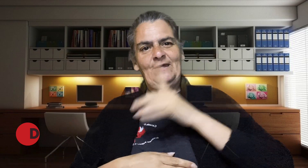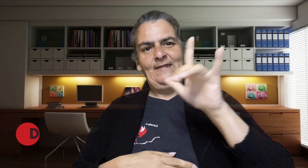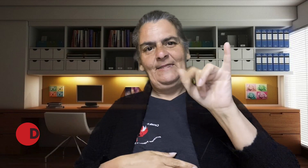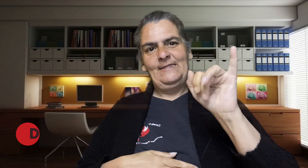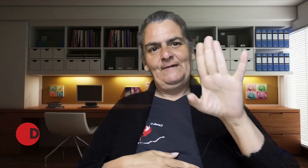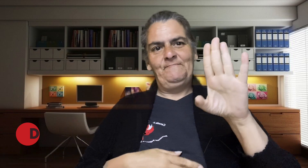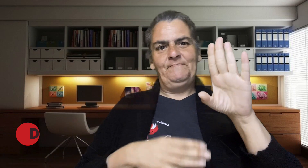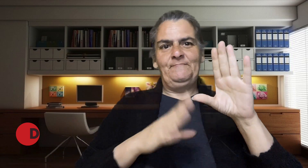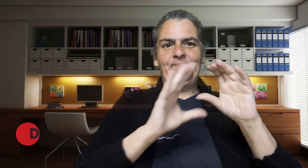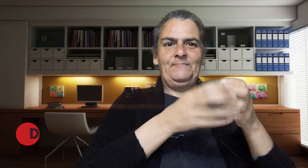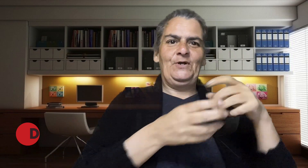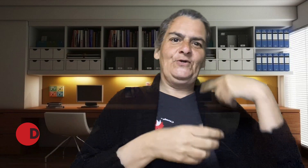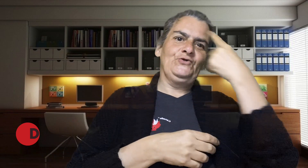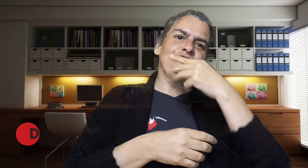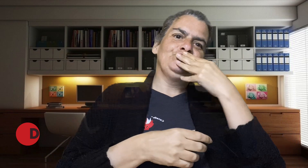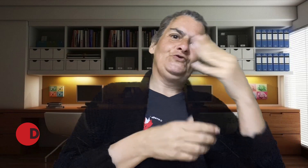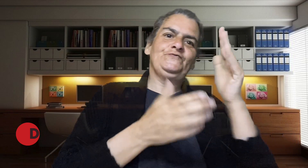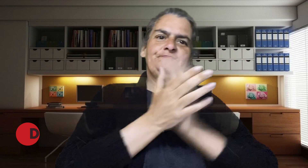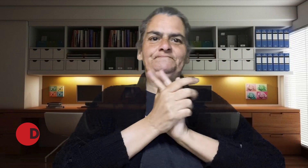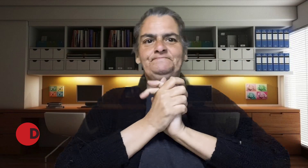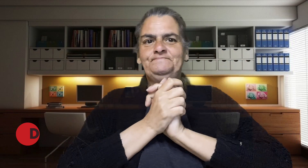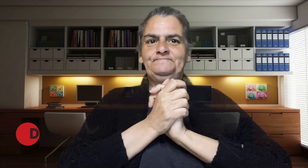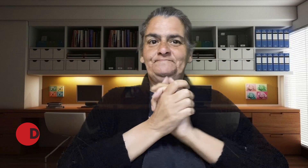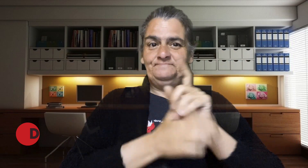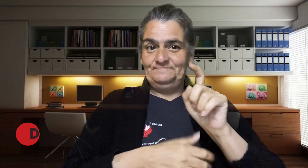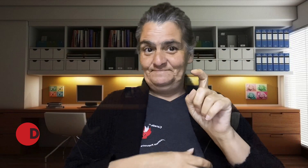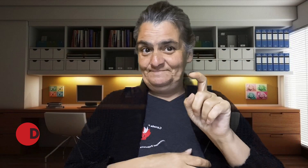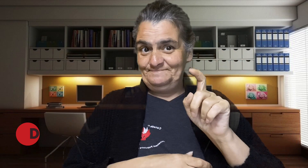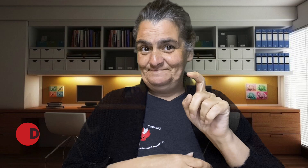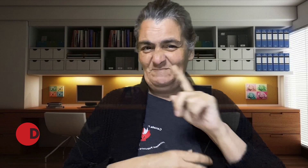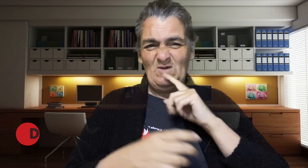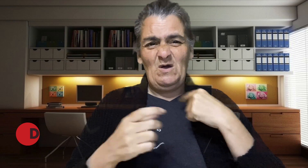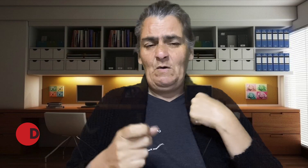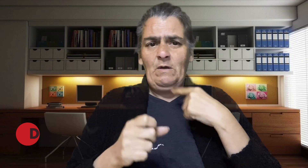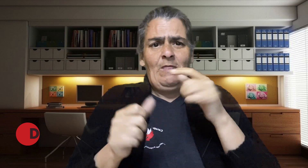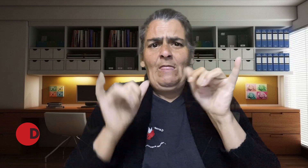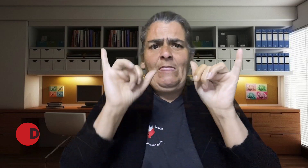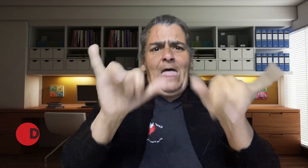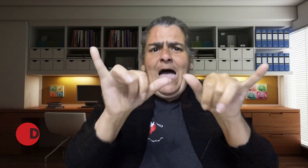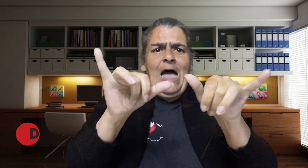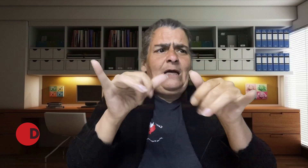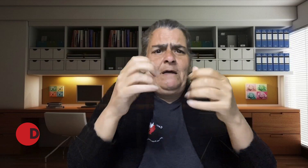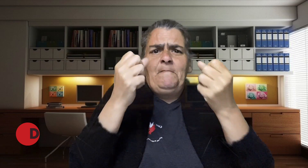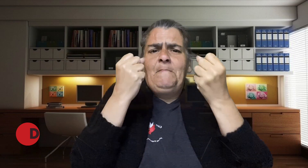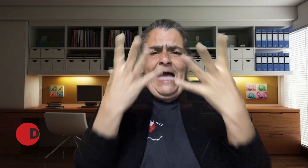How much can it benefit us? Who qualifies for this benefit? Those who are on welfare cannot qualify for this benefit as